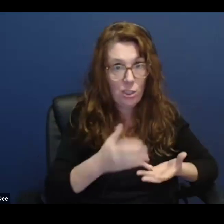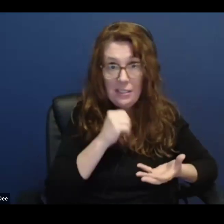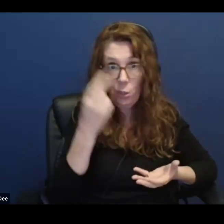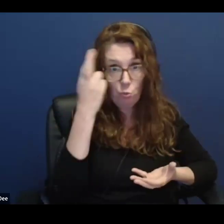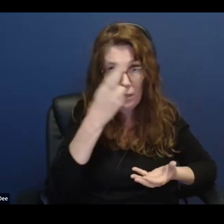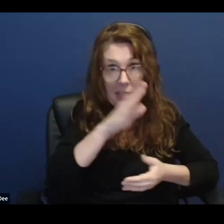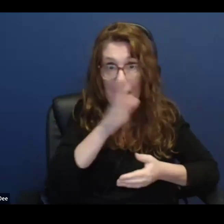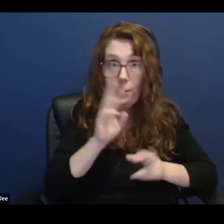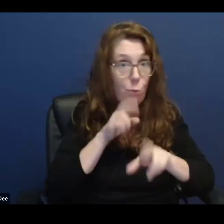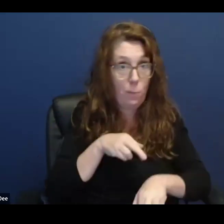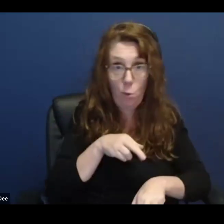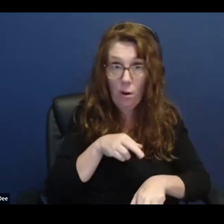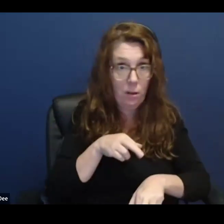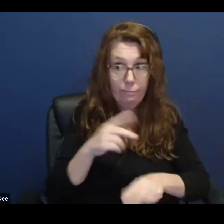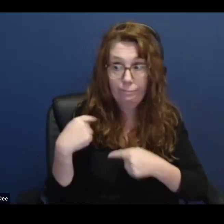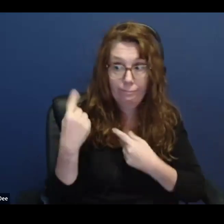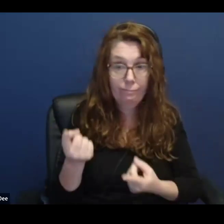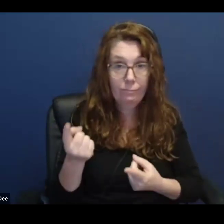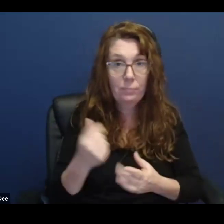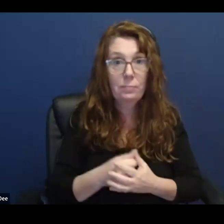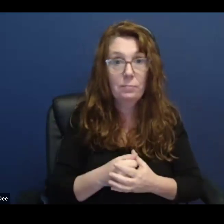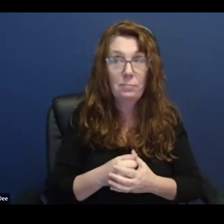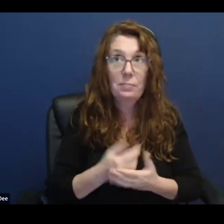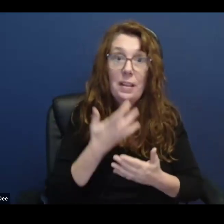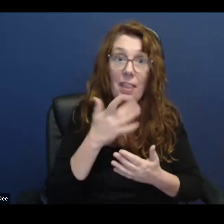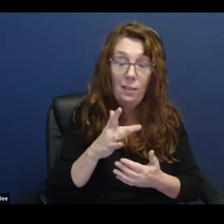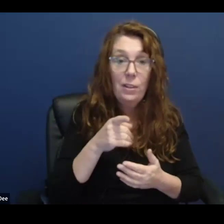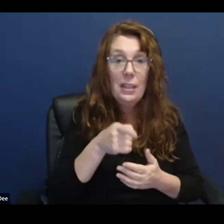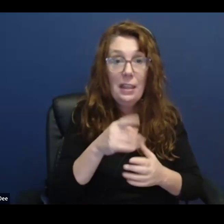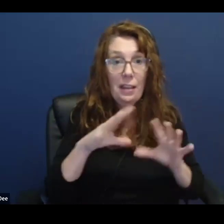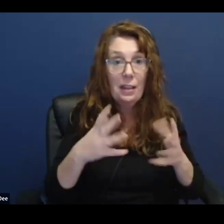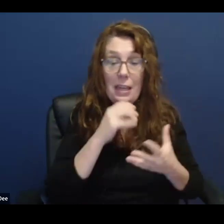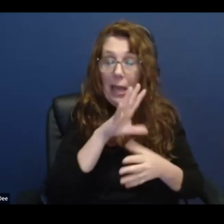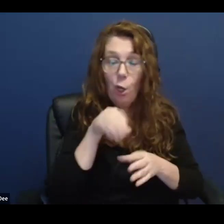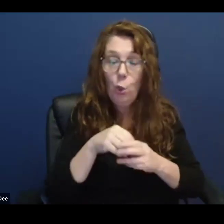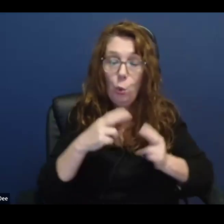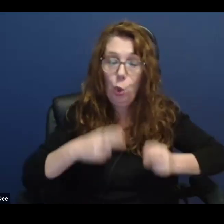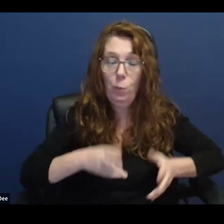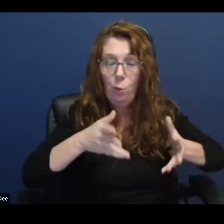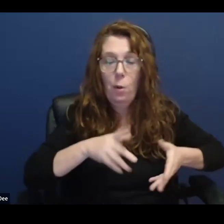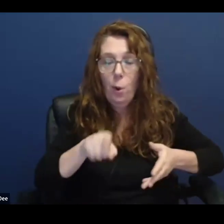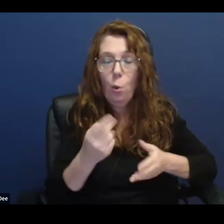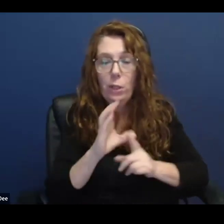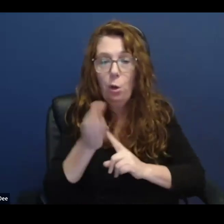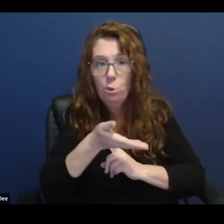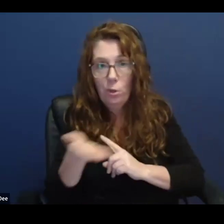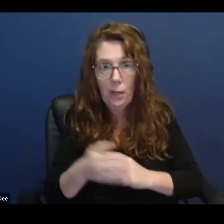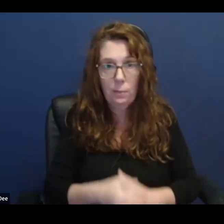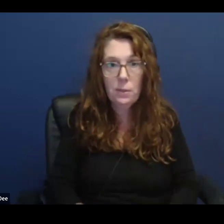reported it. Thankfully, the collection did not include human remains, but only cultural items.